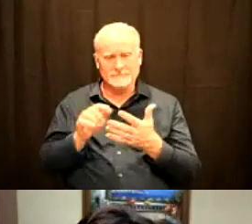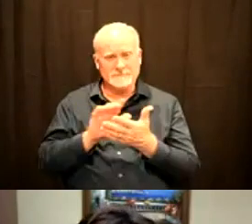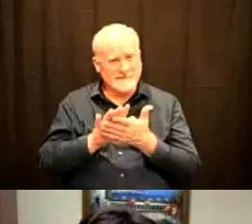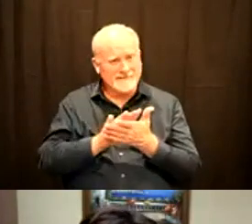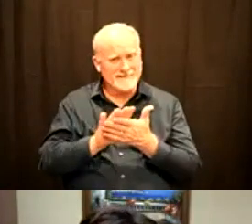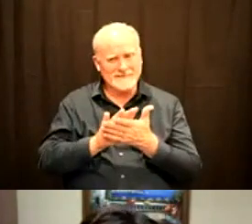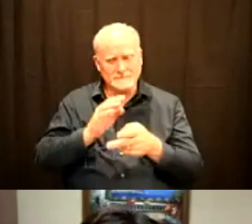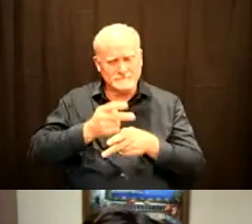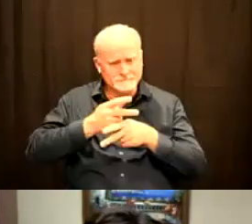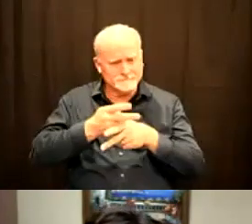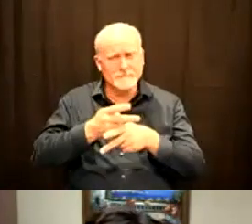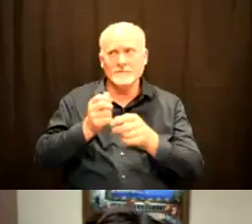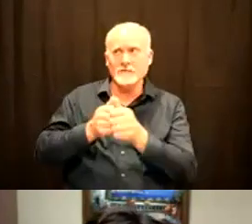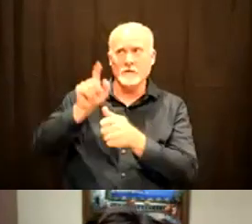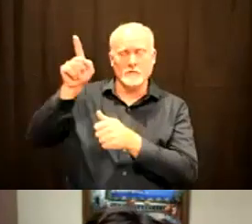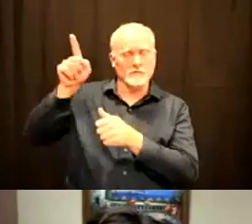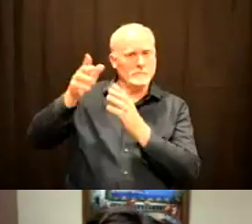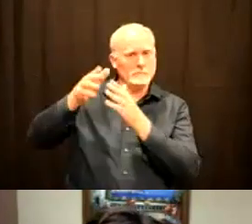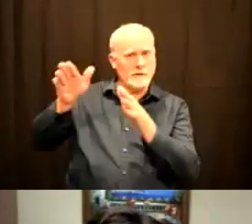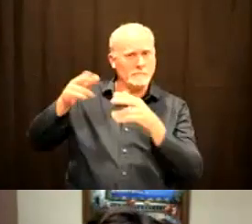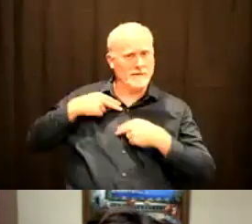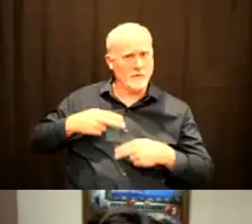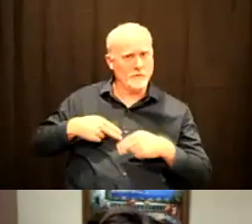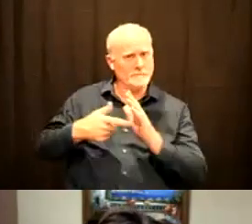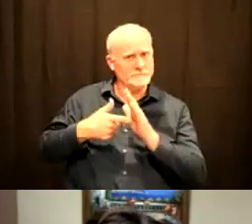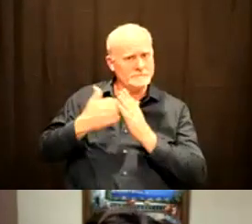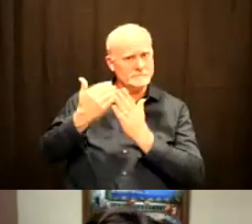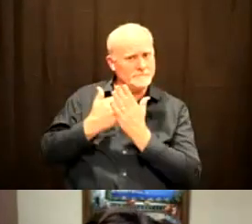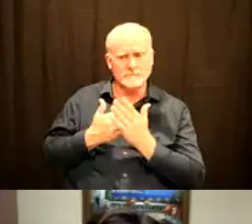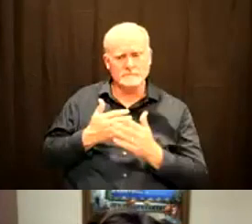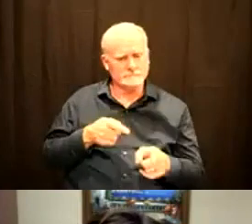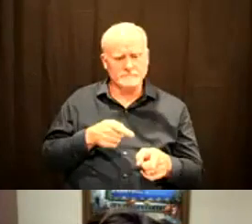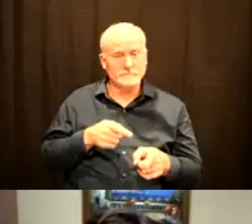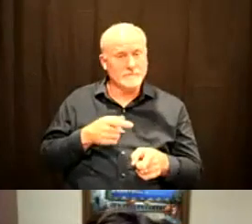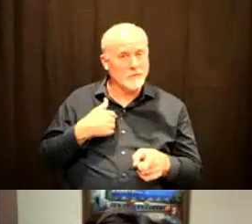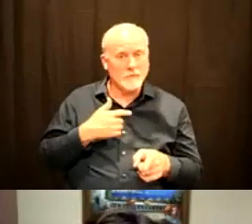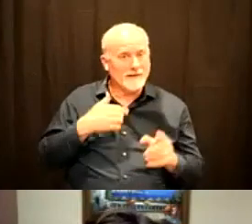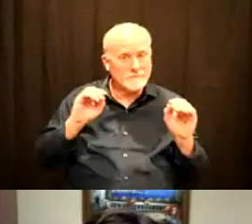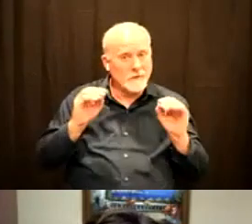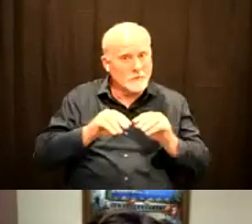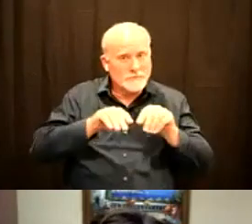the public health standards it was a clear place where transmission did not occur unfortunately we